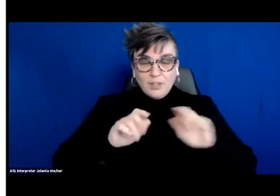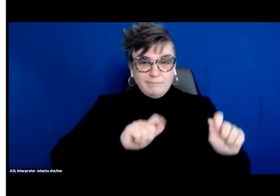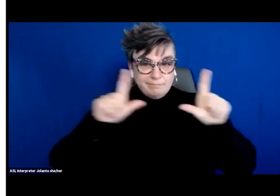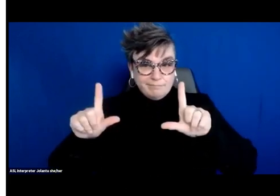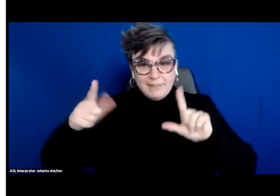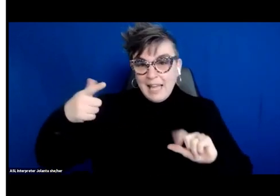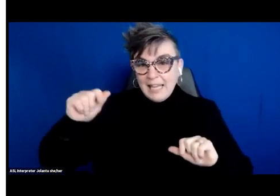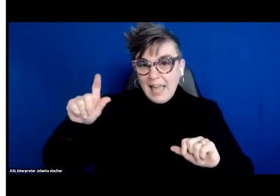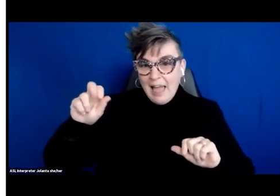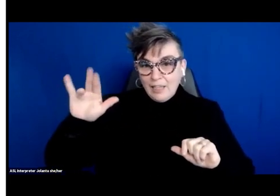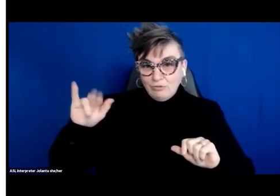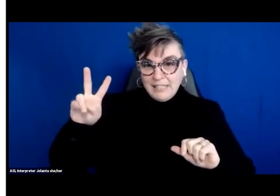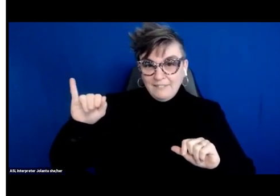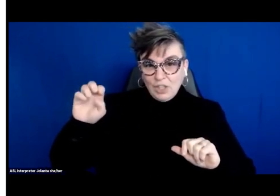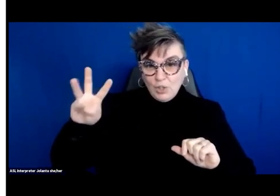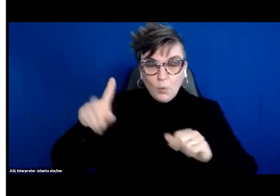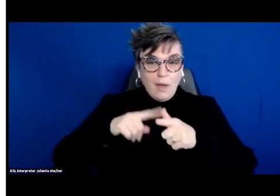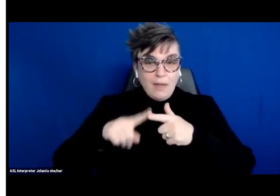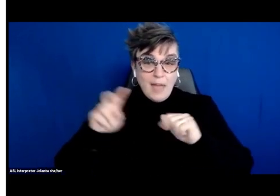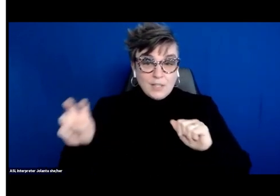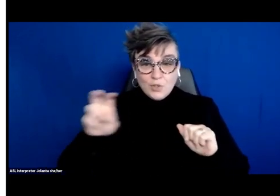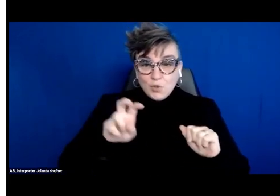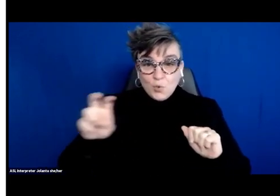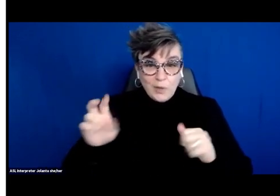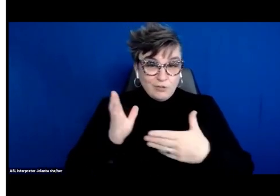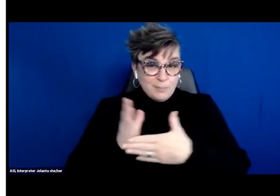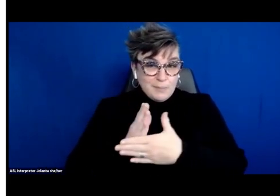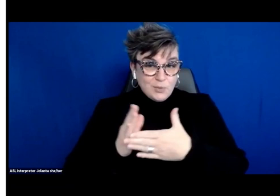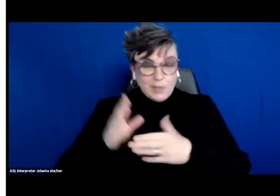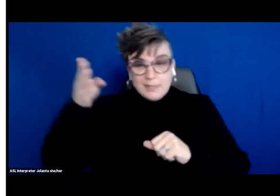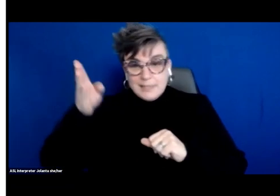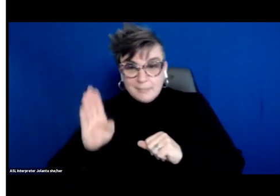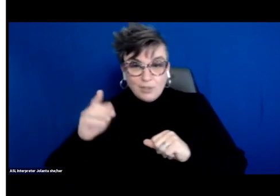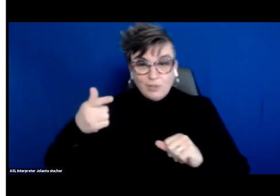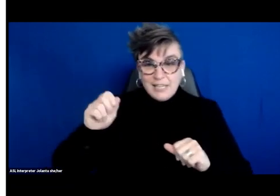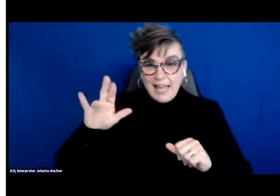view. You can switch between gallery and speaker view in the upper right-hand corner of your